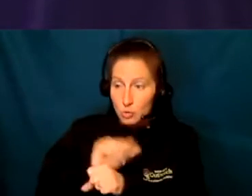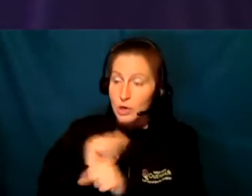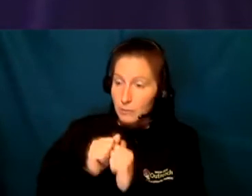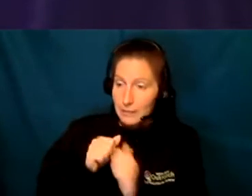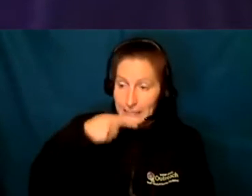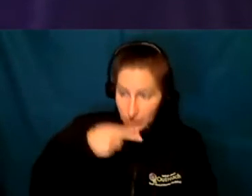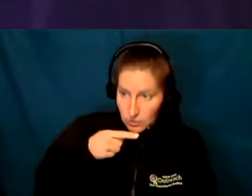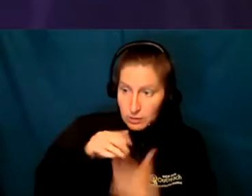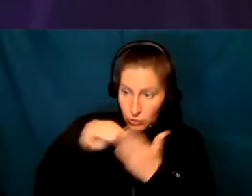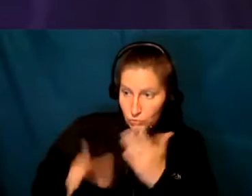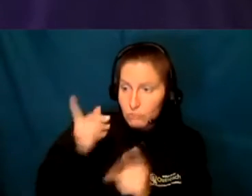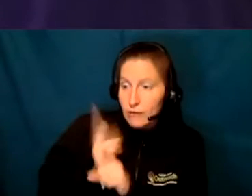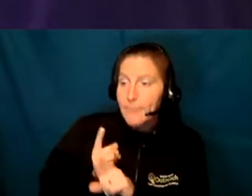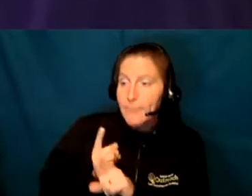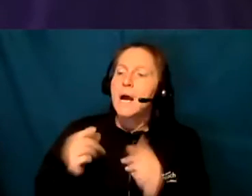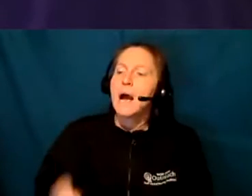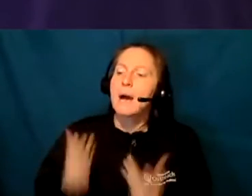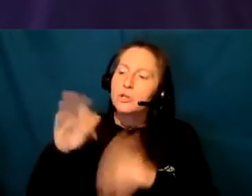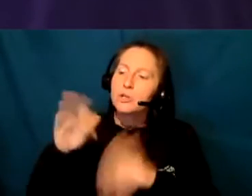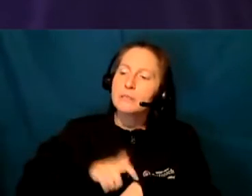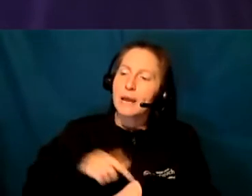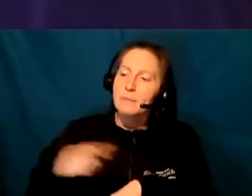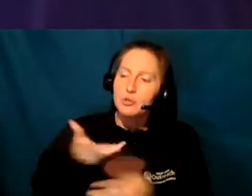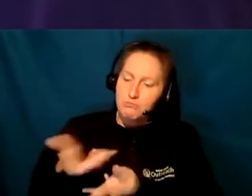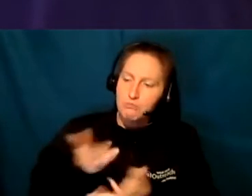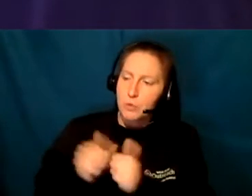but how much of your time is working with deaf and hard of hearing students?